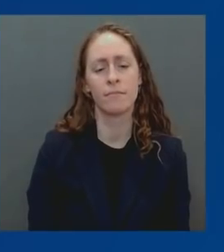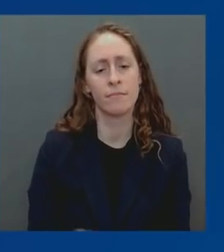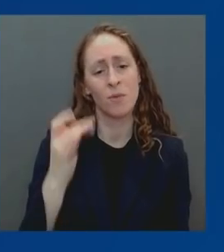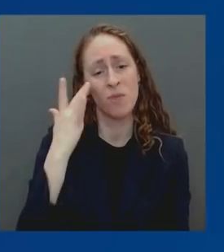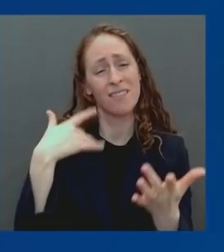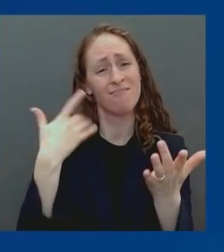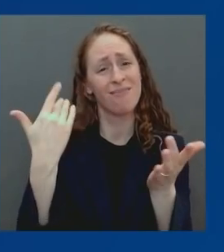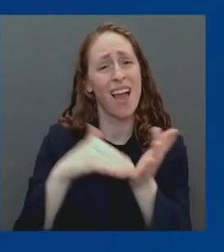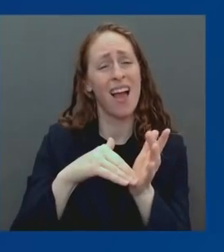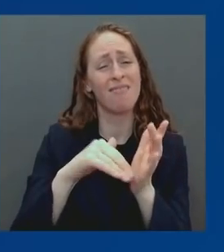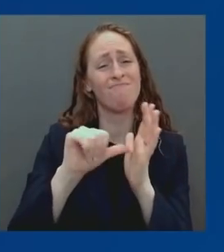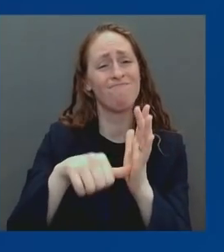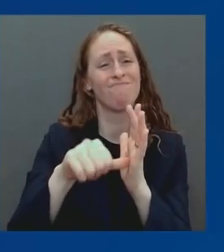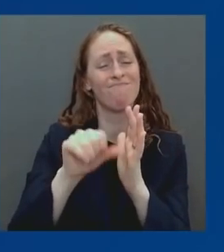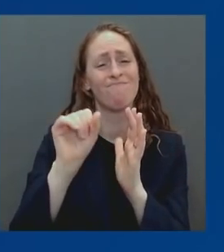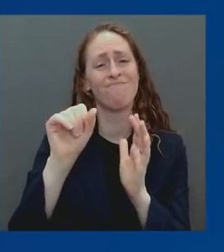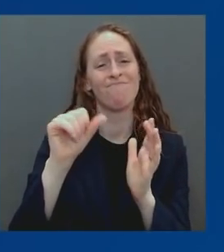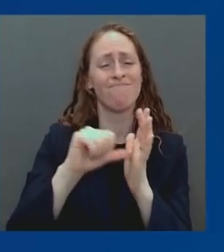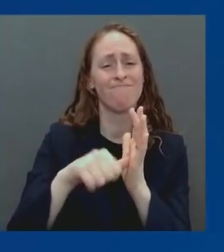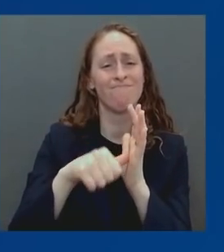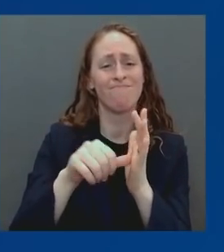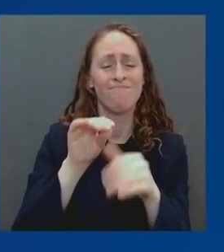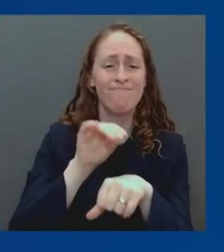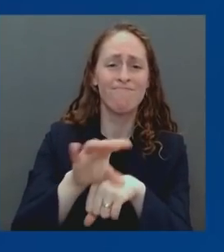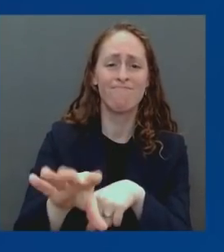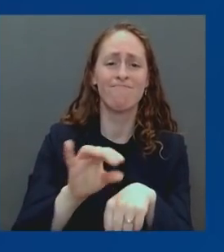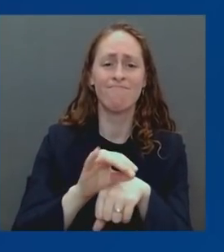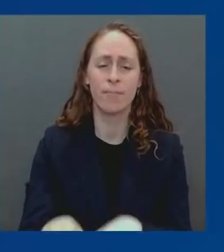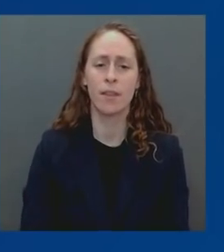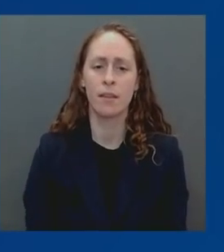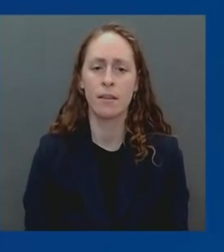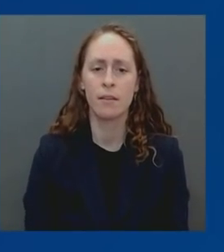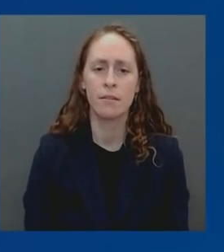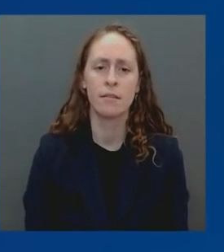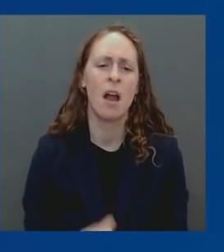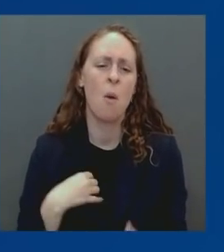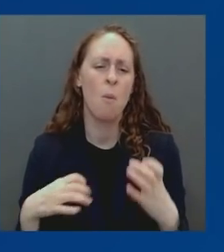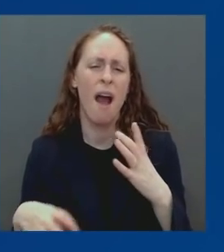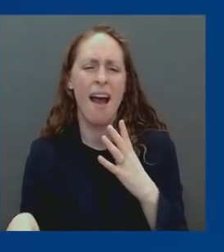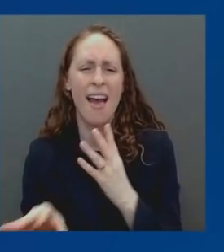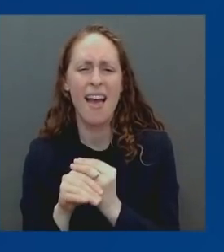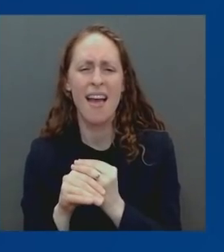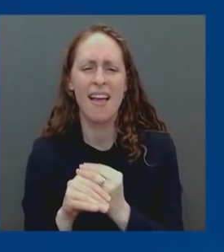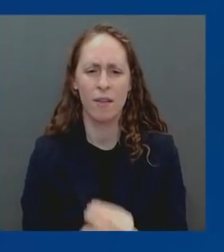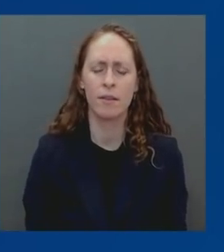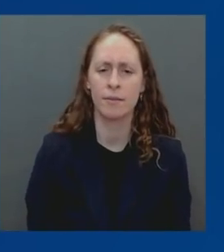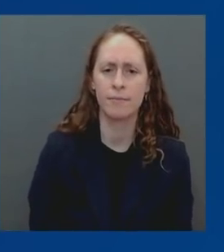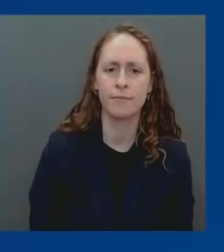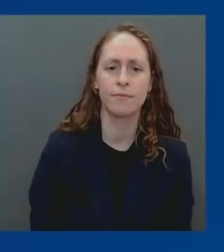Dr. Walensky: And maybe I'll just add in there: With regard to where cases and hospitalizations are, I think we are all cautiously optimistic